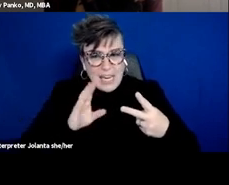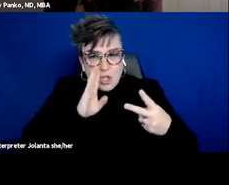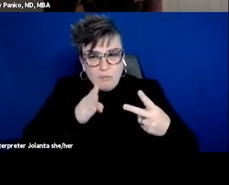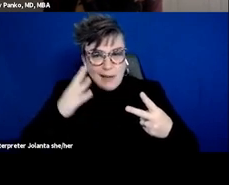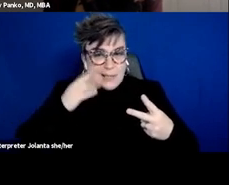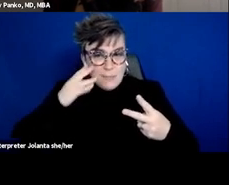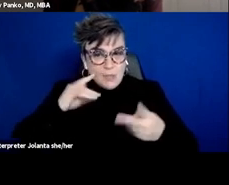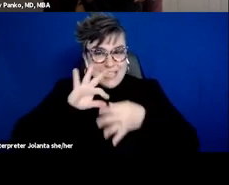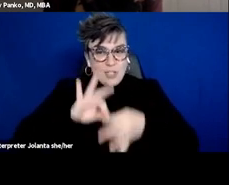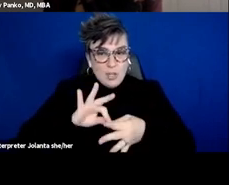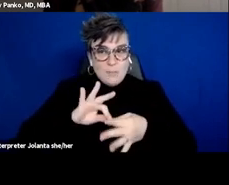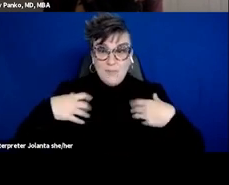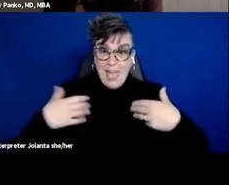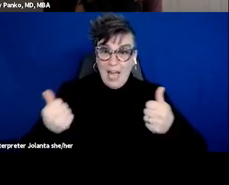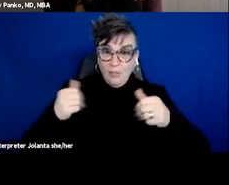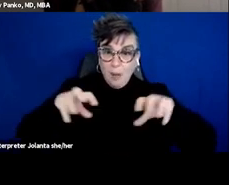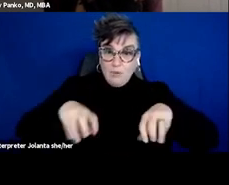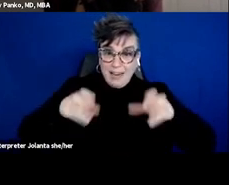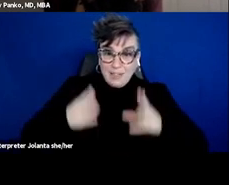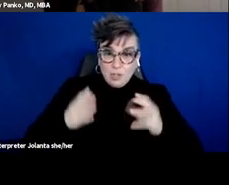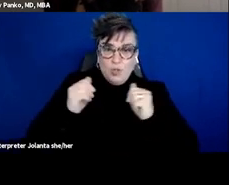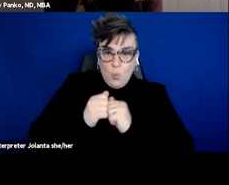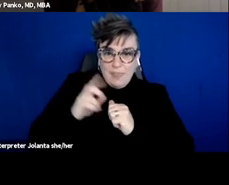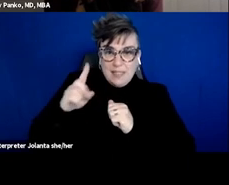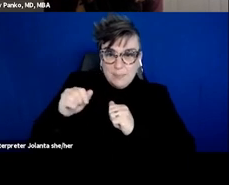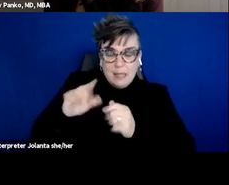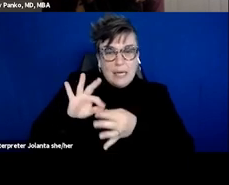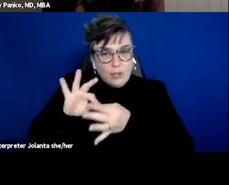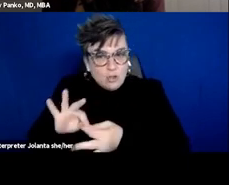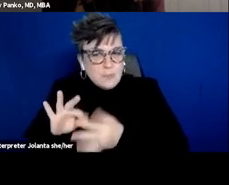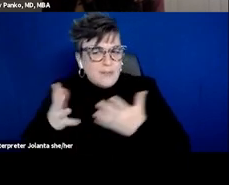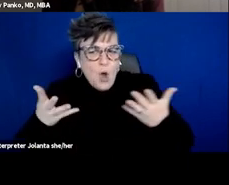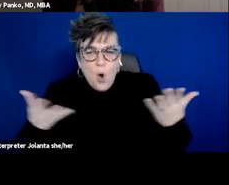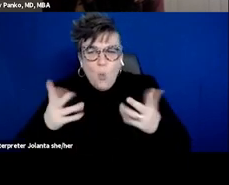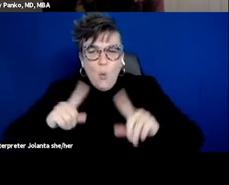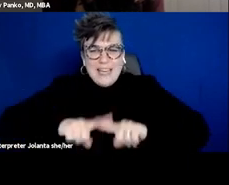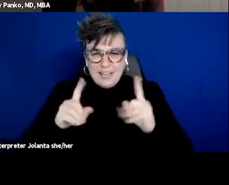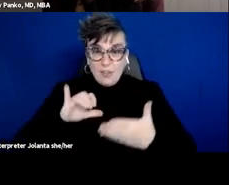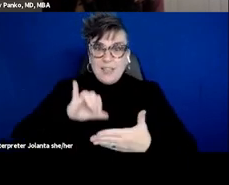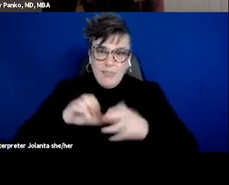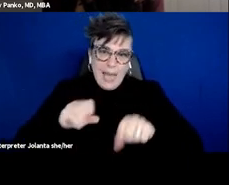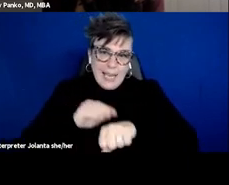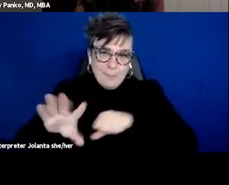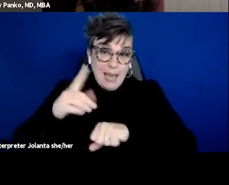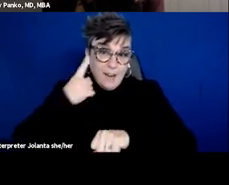practitioners with disabilities, in terms of what difference that can make in the provision